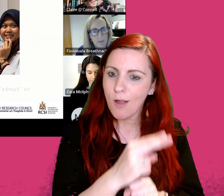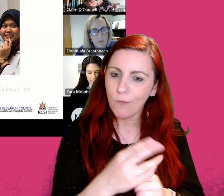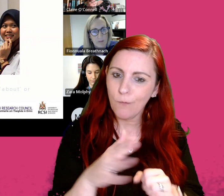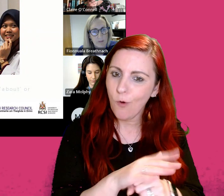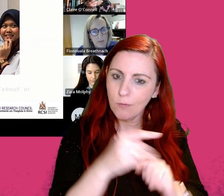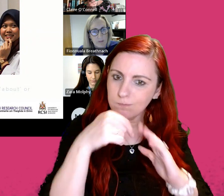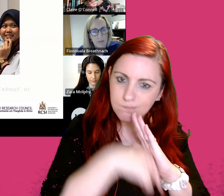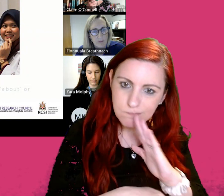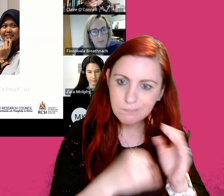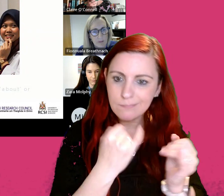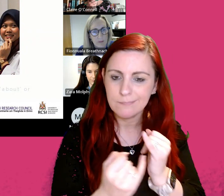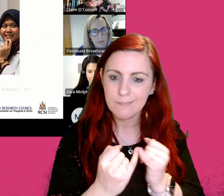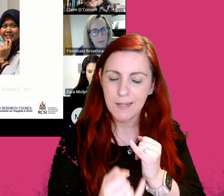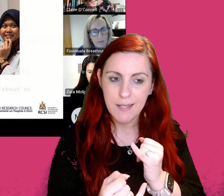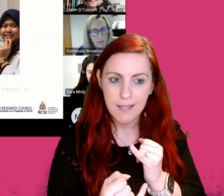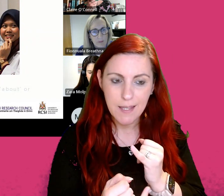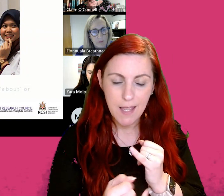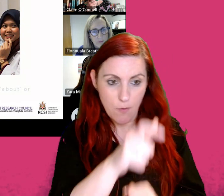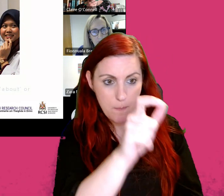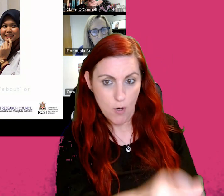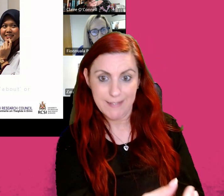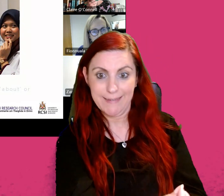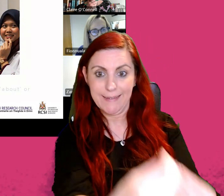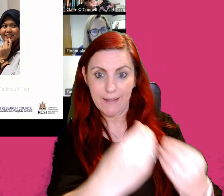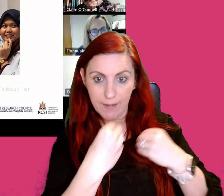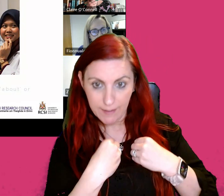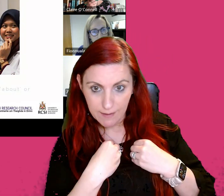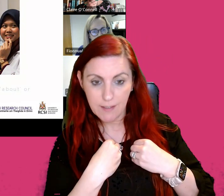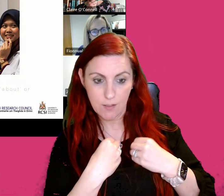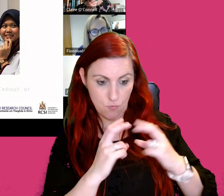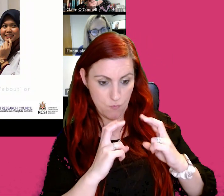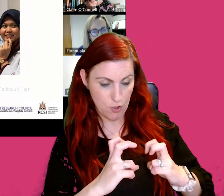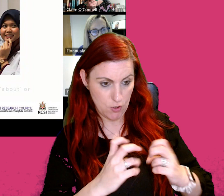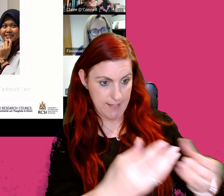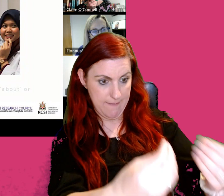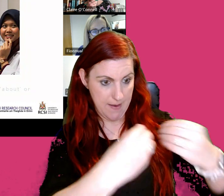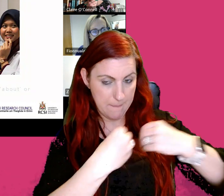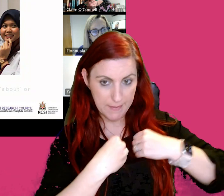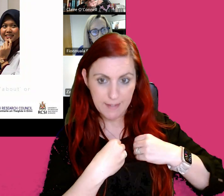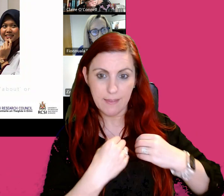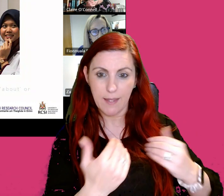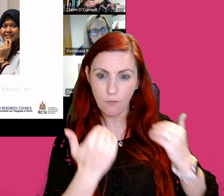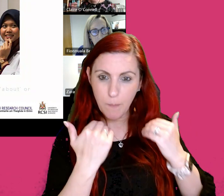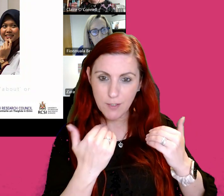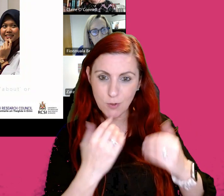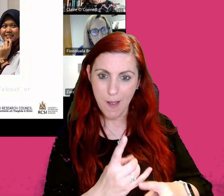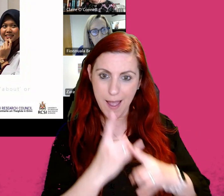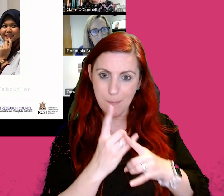giving their information to you the researcher to make I suppose the research progress you might be